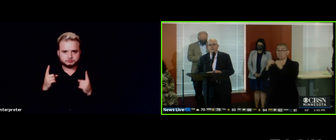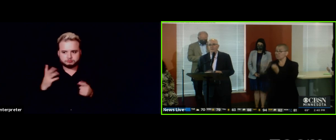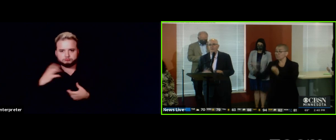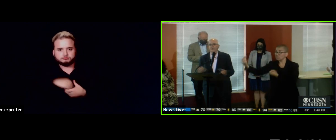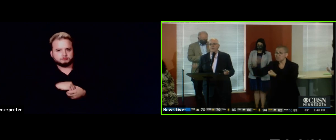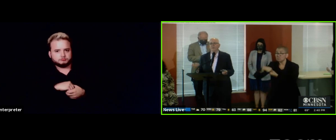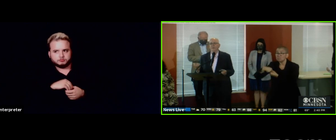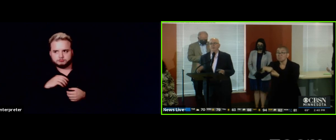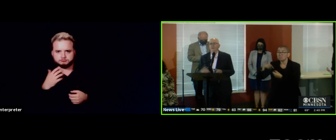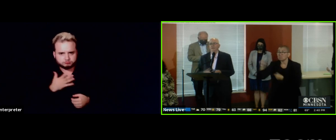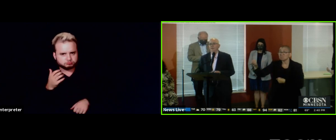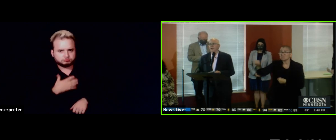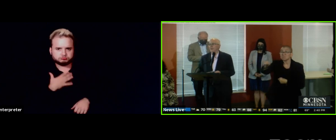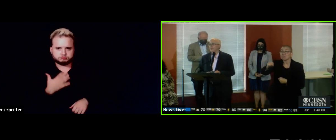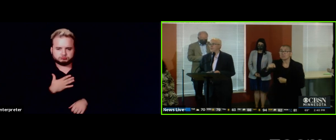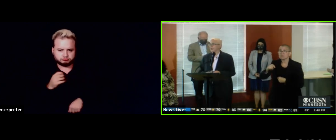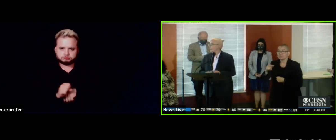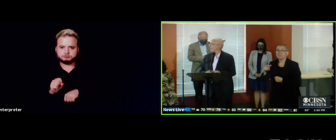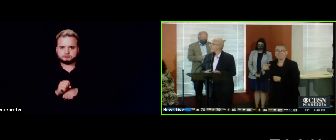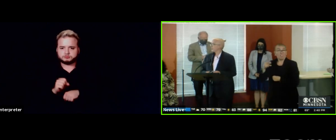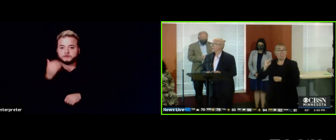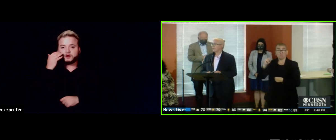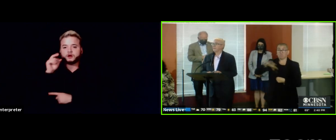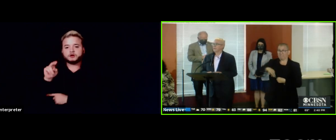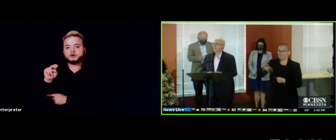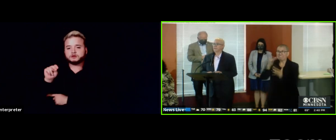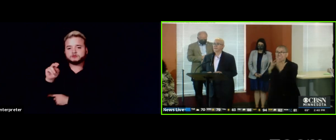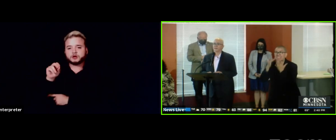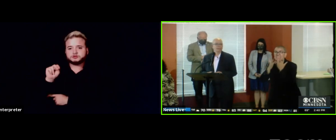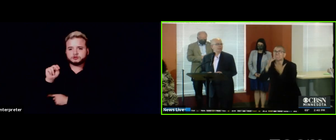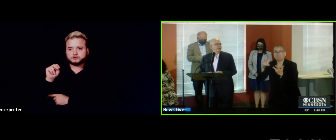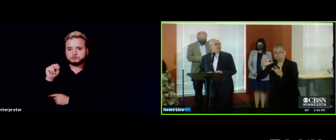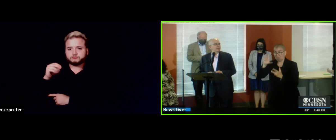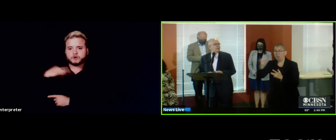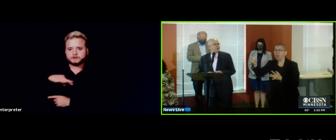or doing triple duty and so I think we're just hoping that everybody can you know rise